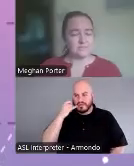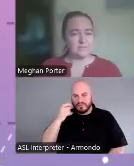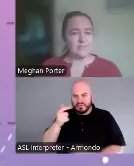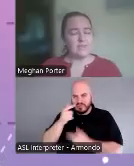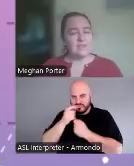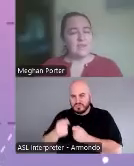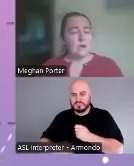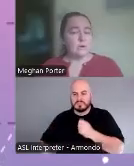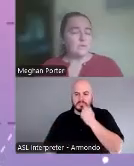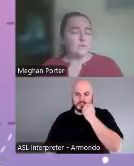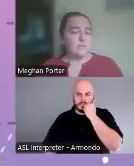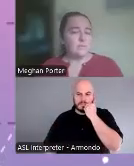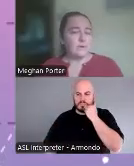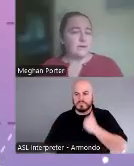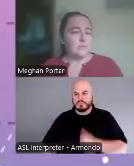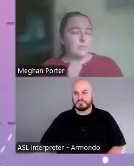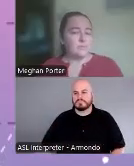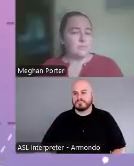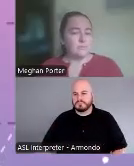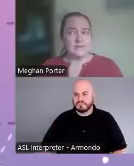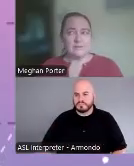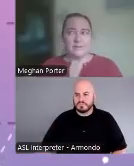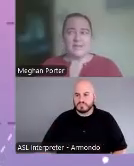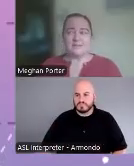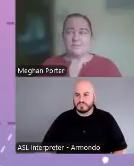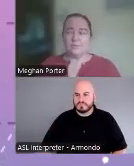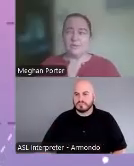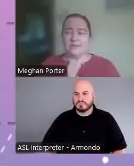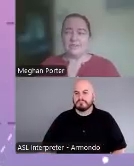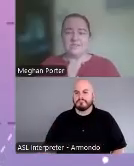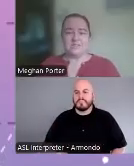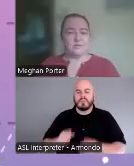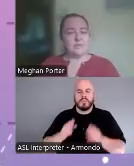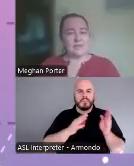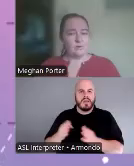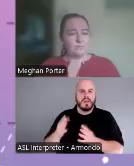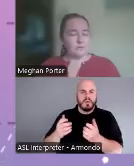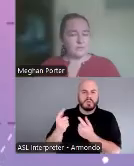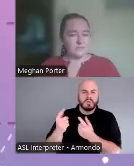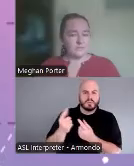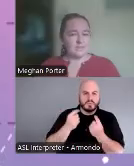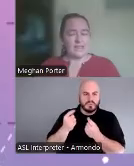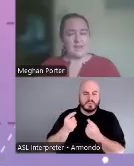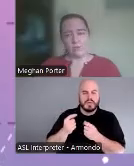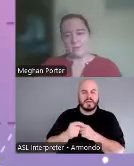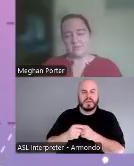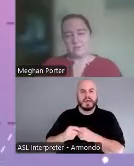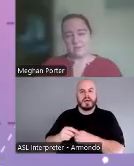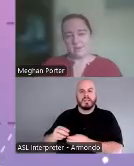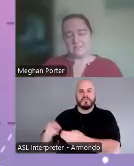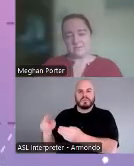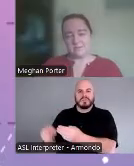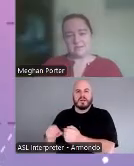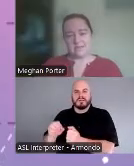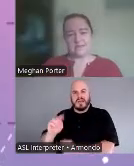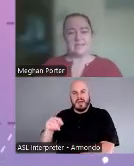But overall, we planned what we wanted to do and the outputs and outcomes we wanted to create